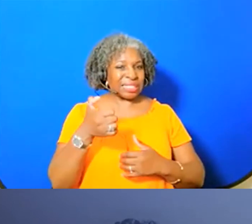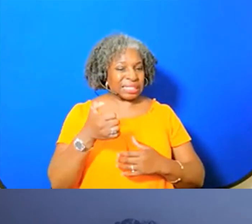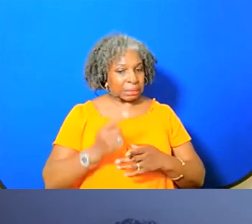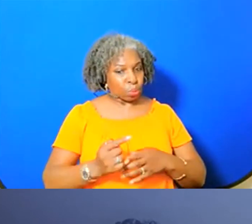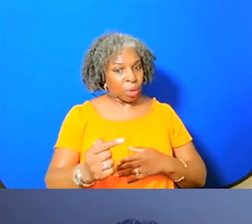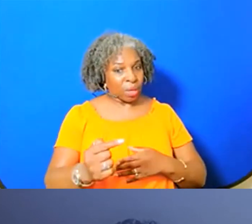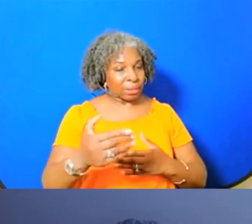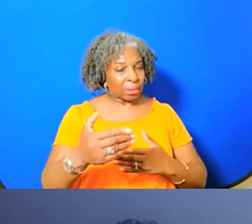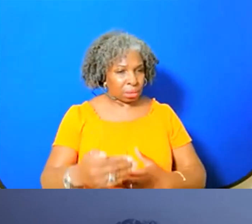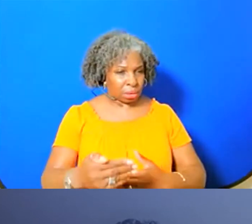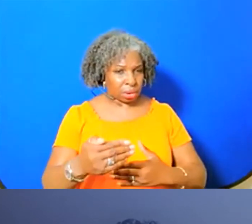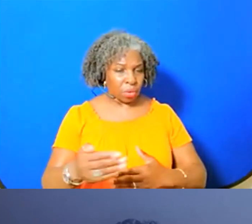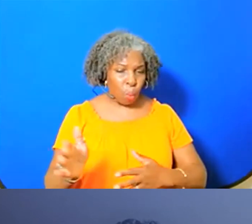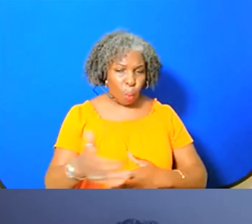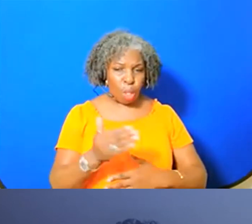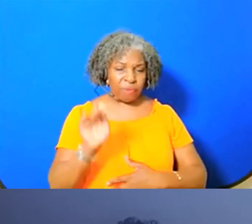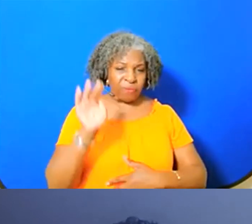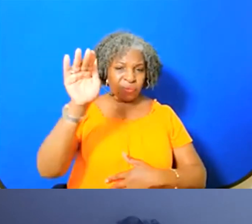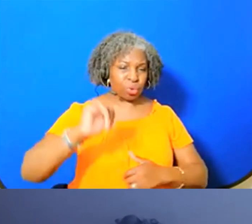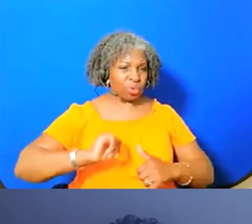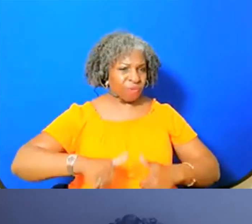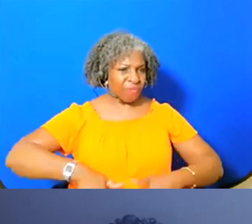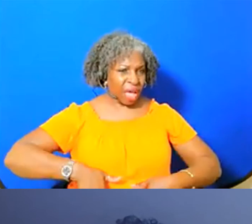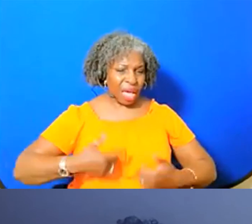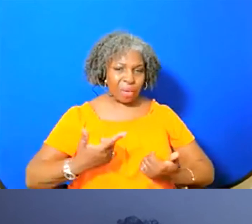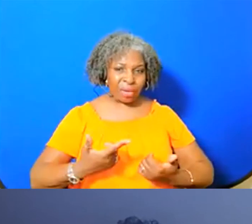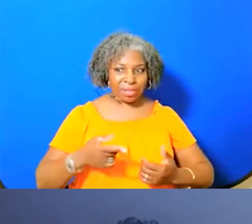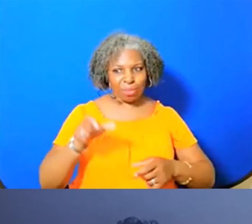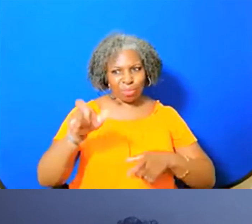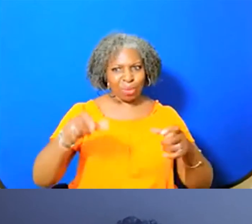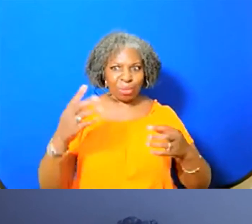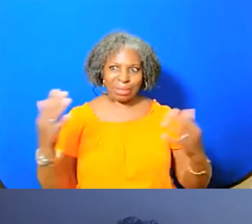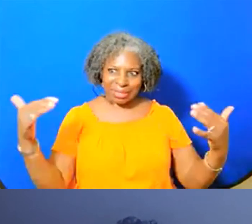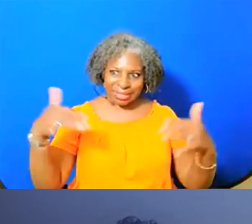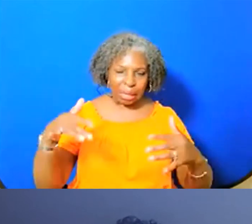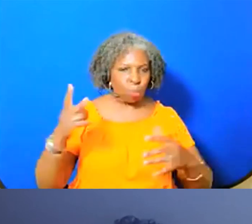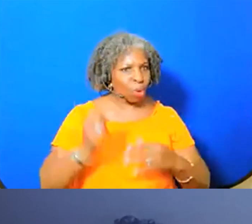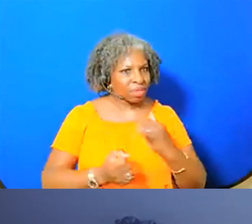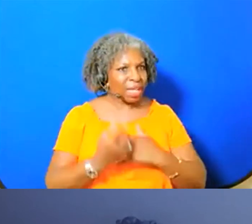And just by being present, and then the canoe going out, you start to create these relations.